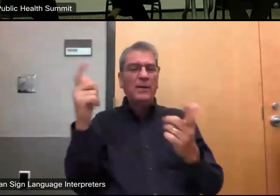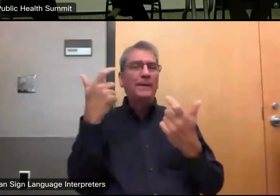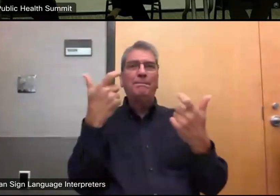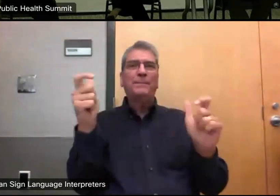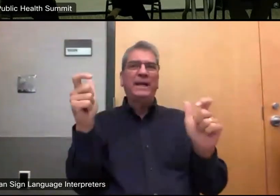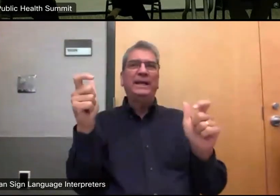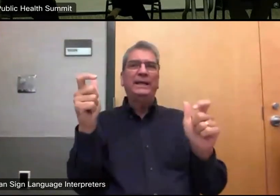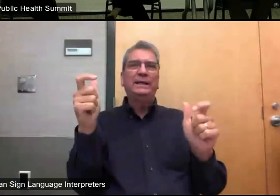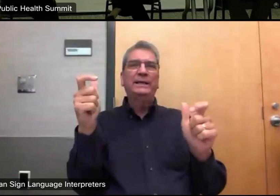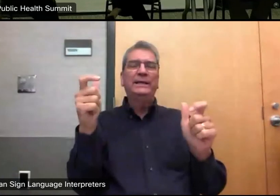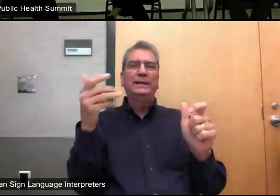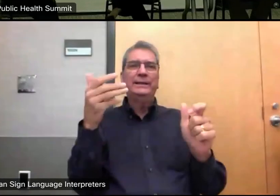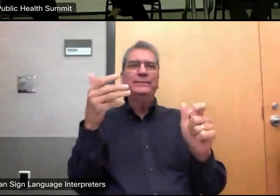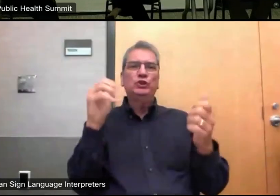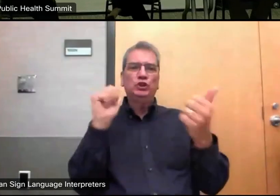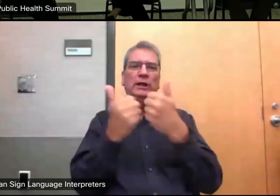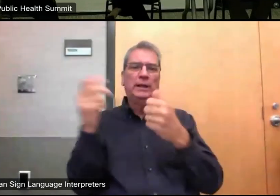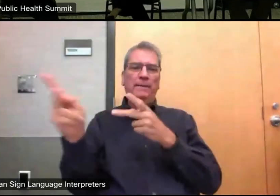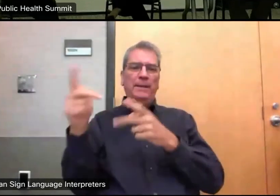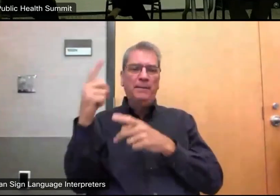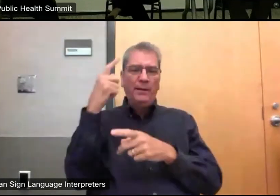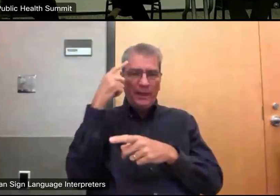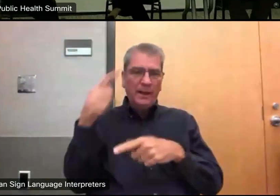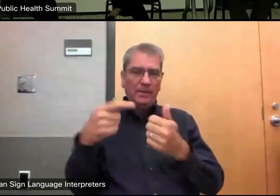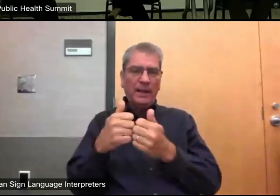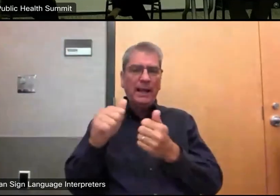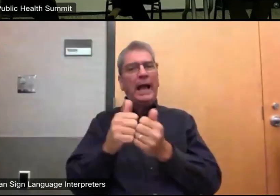journalists, spend their time thinking about, is how they can do a better job as help journalists